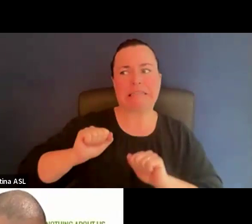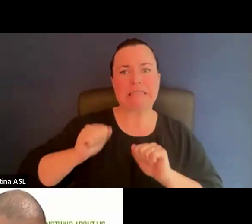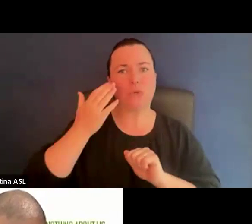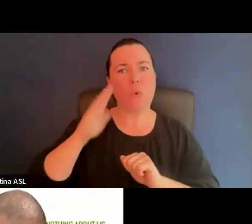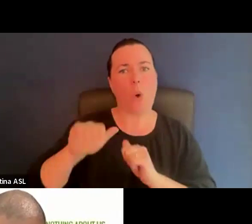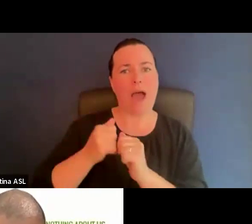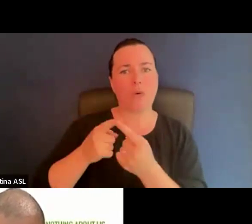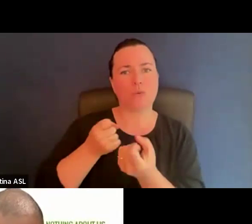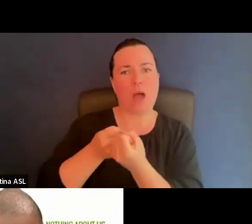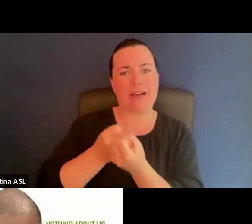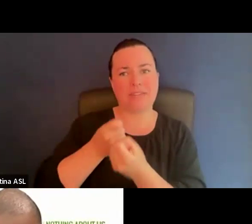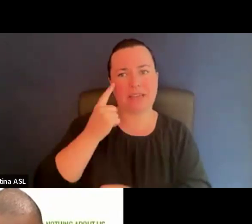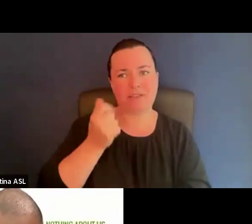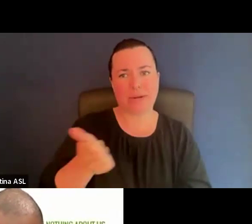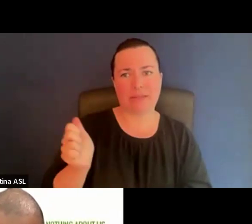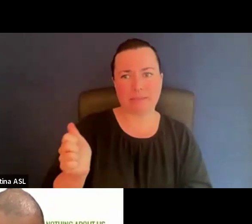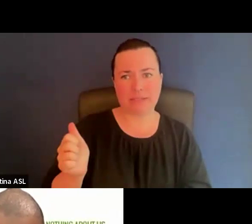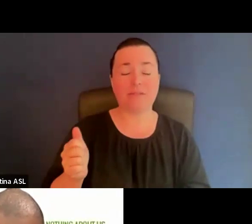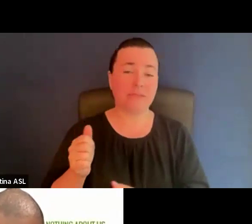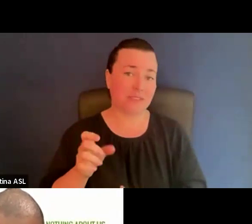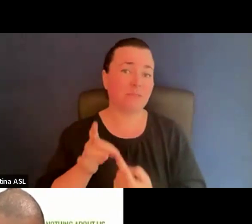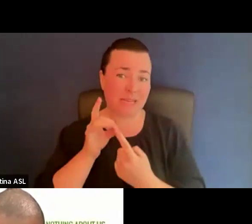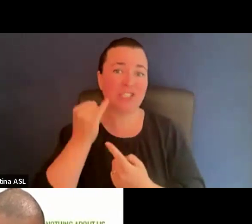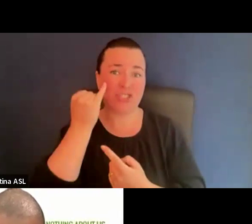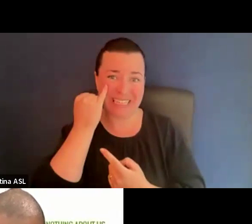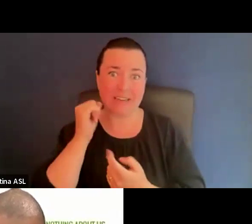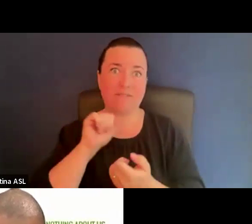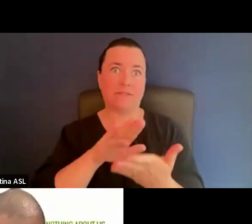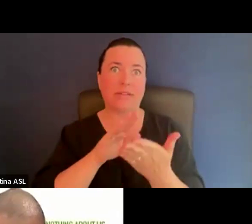especially in situations where they may face discrimination or barriers?